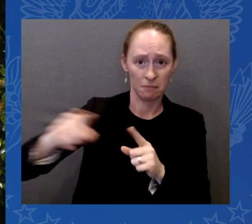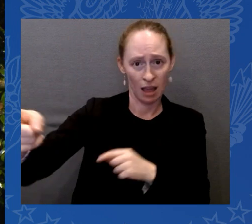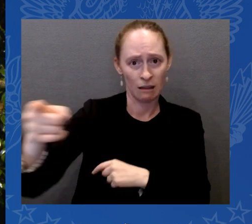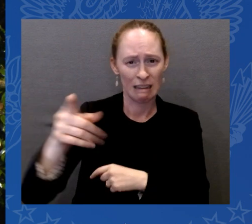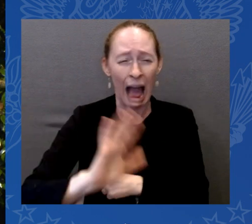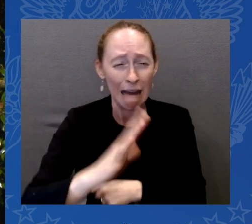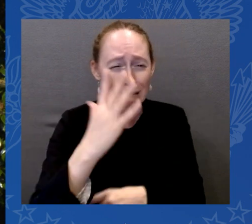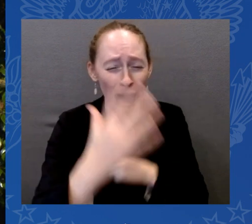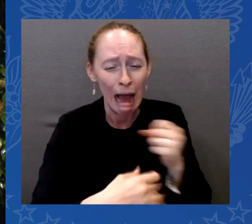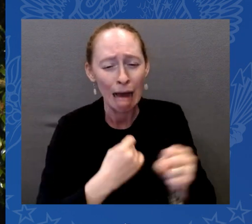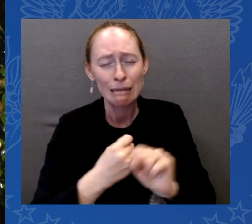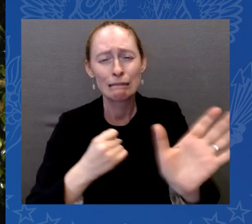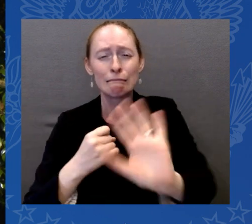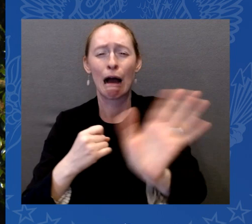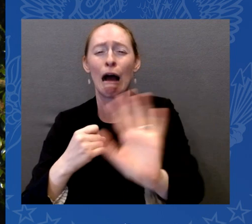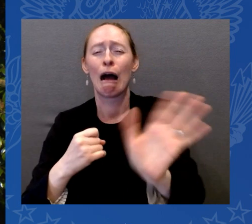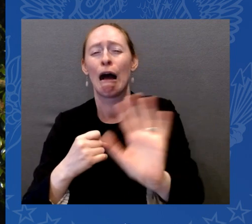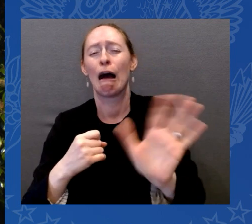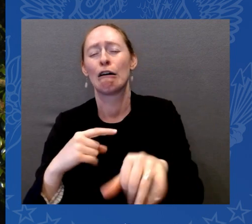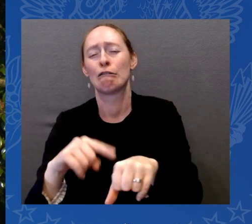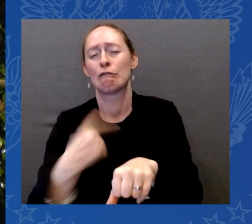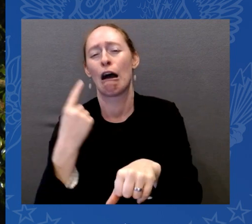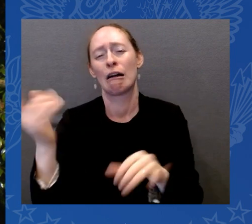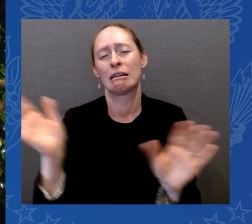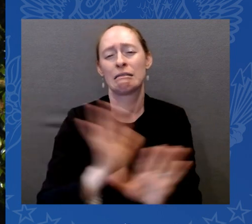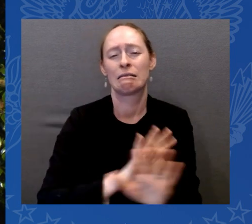on the chopping block every single year.